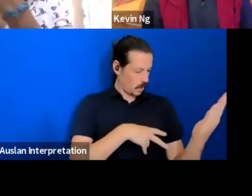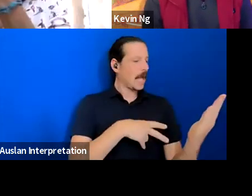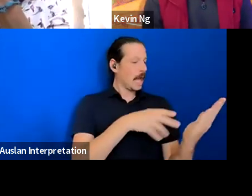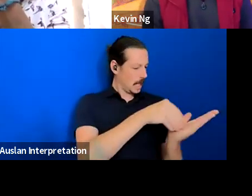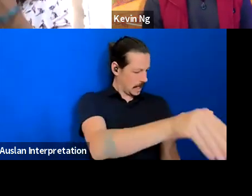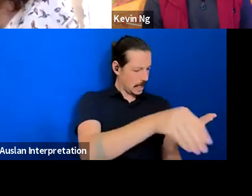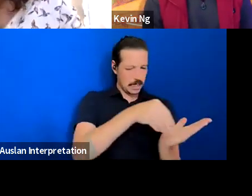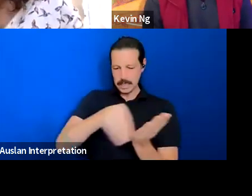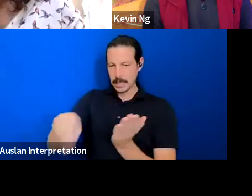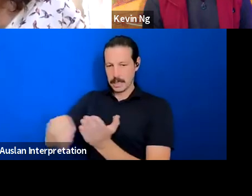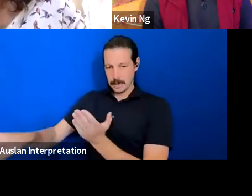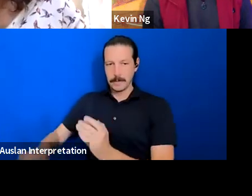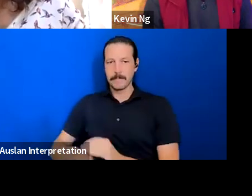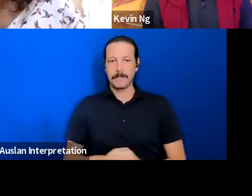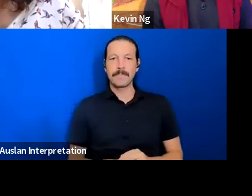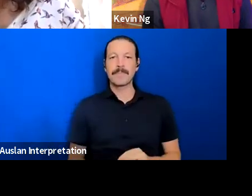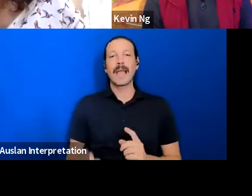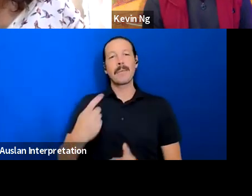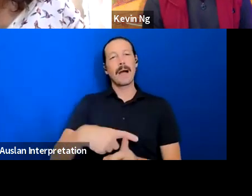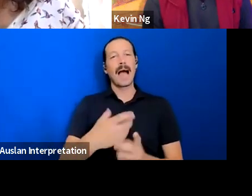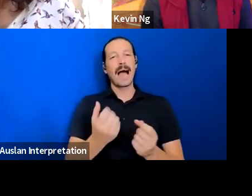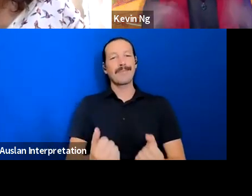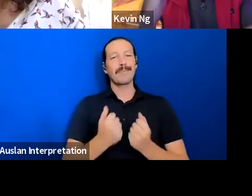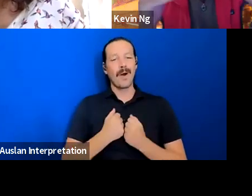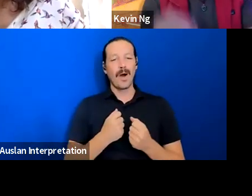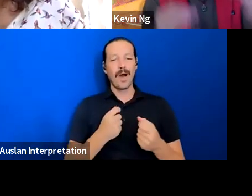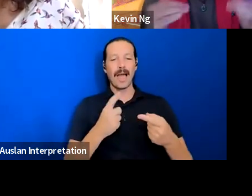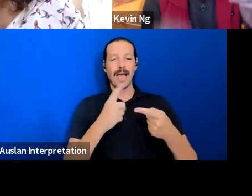spreadsheet as well so I can make a comparative understanding of where I'm placing things.